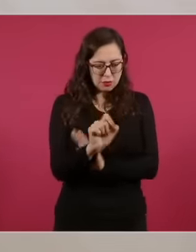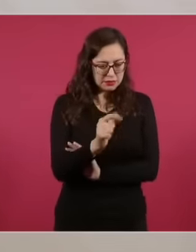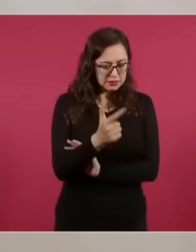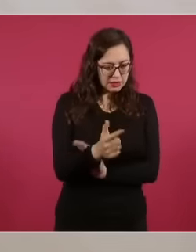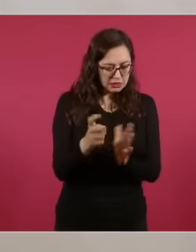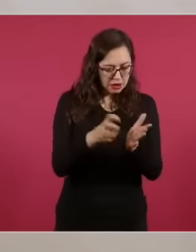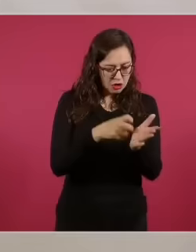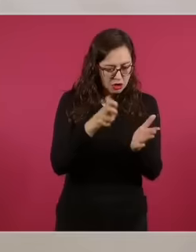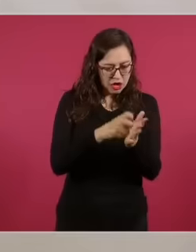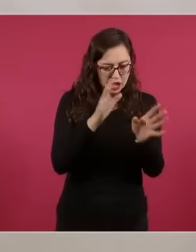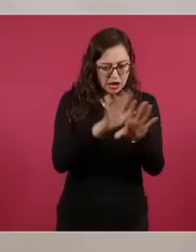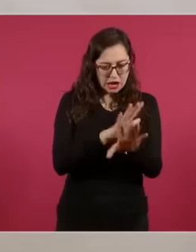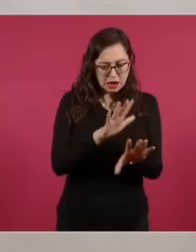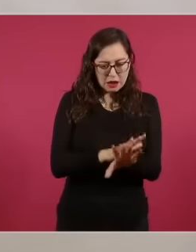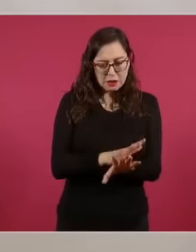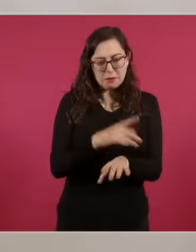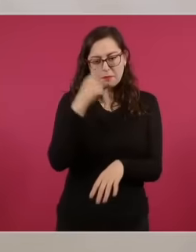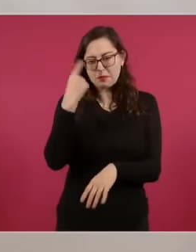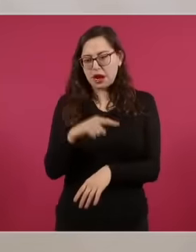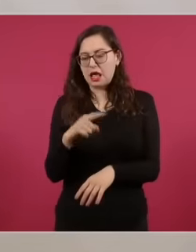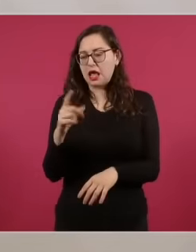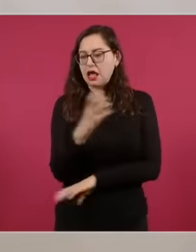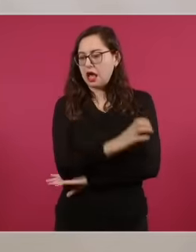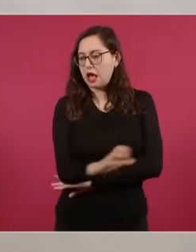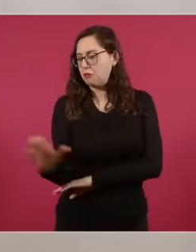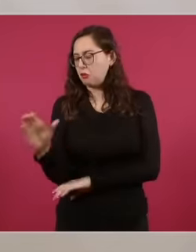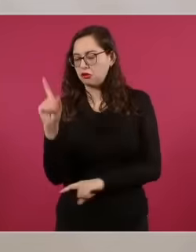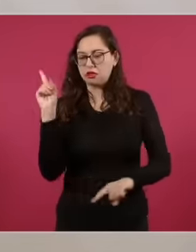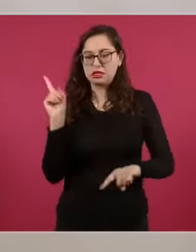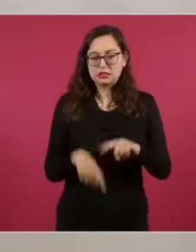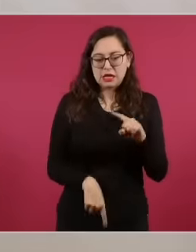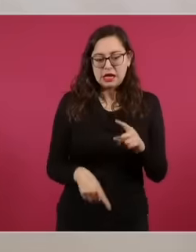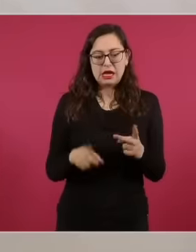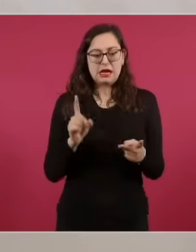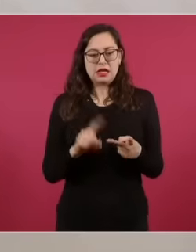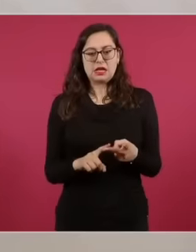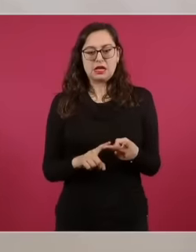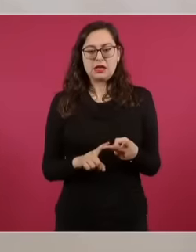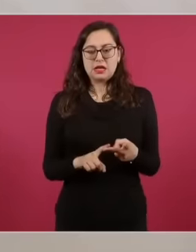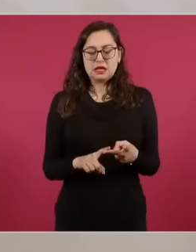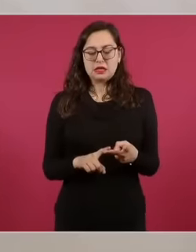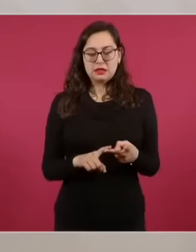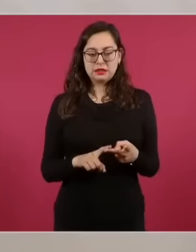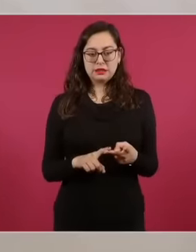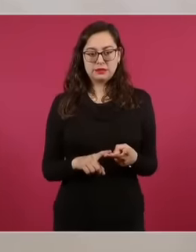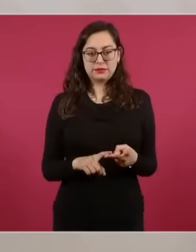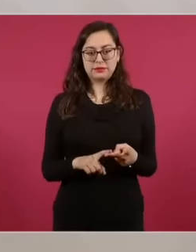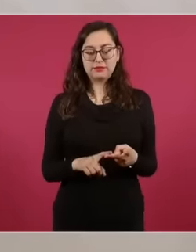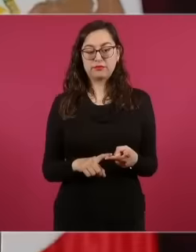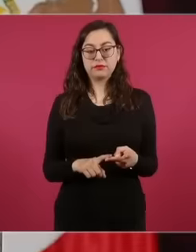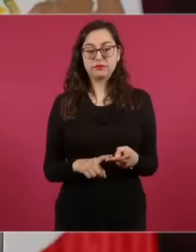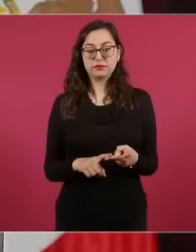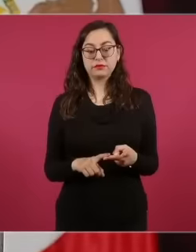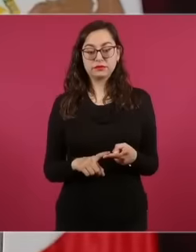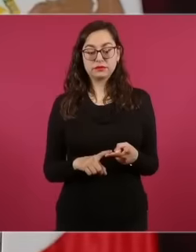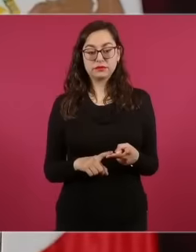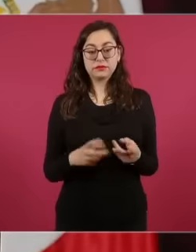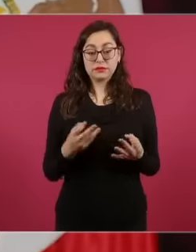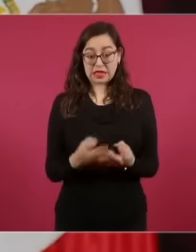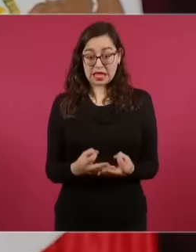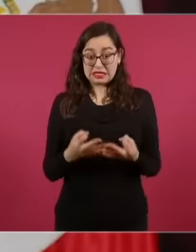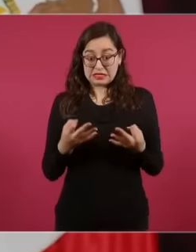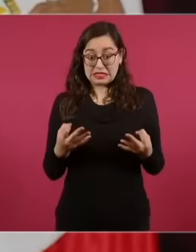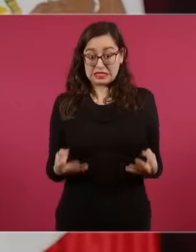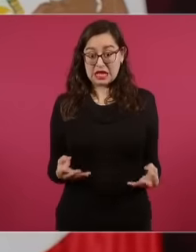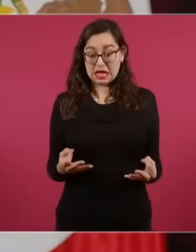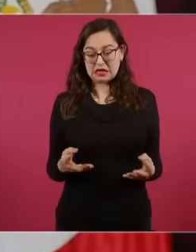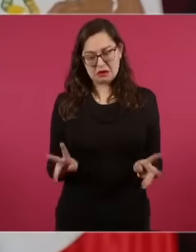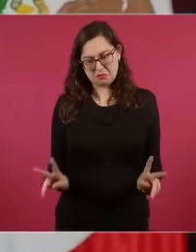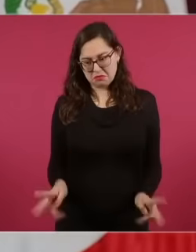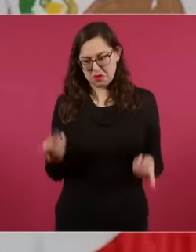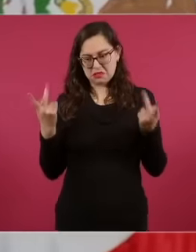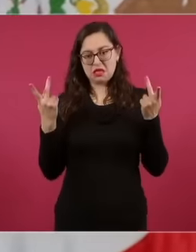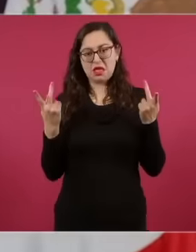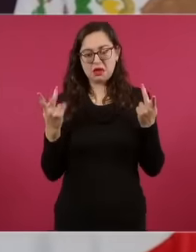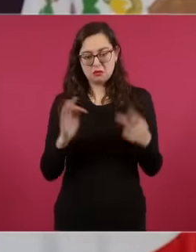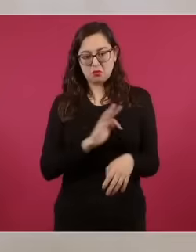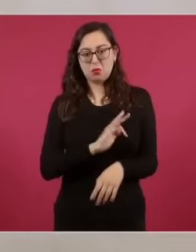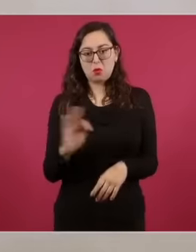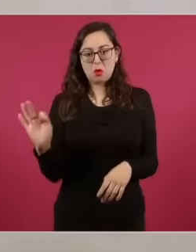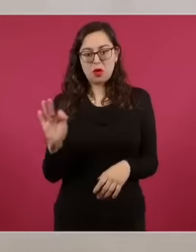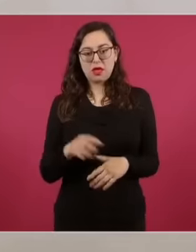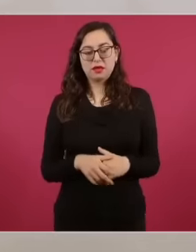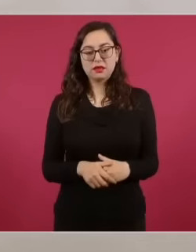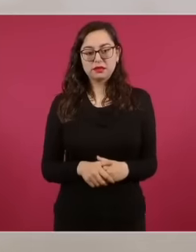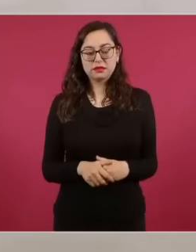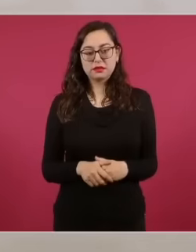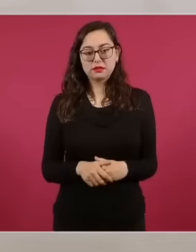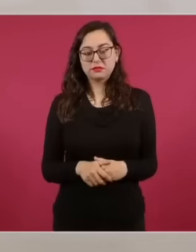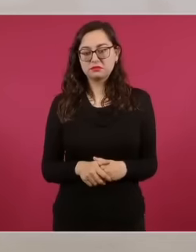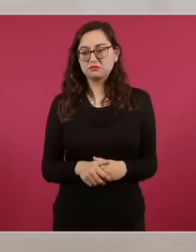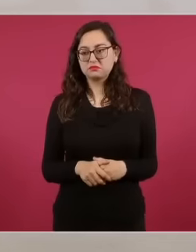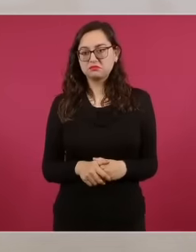that the elected person would disappear and the land would be It was left to the market to be privatized